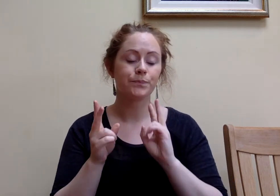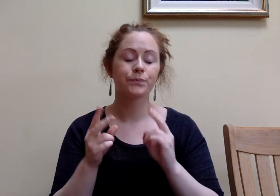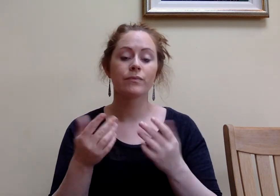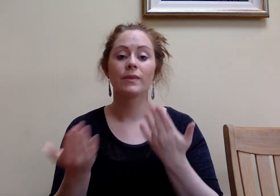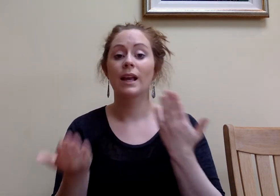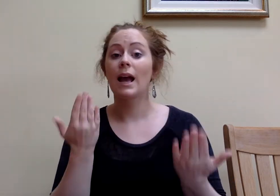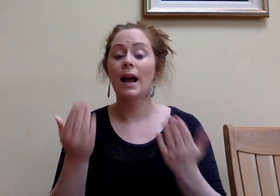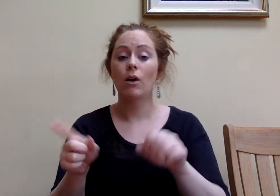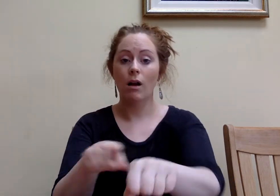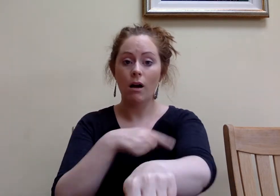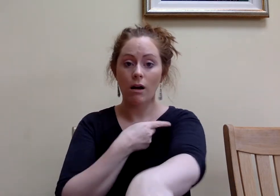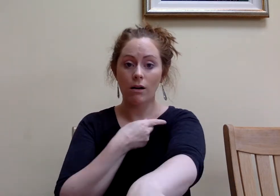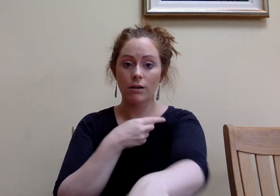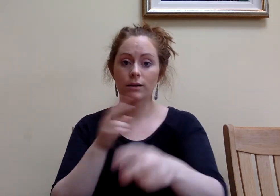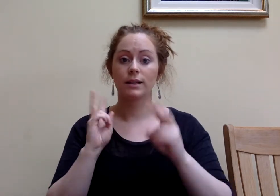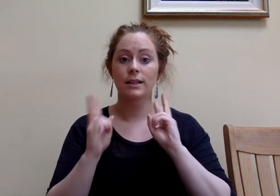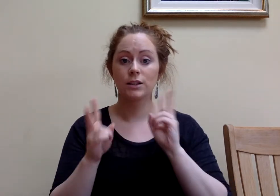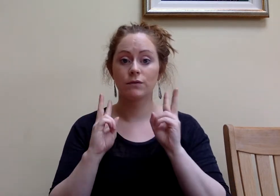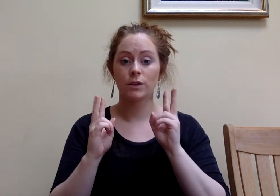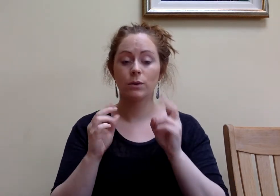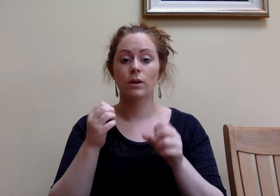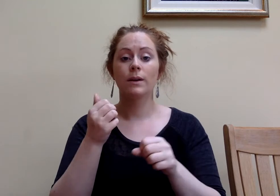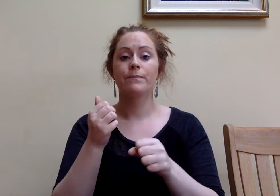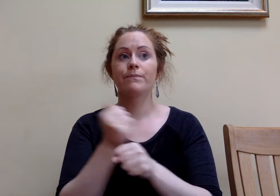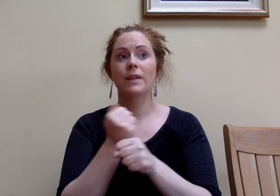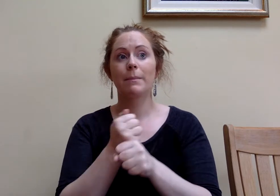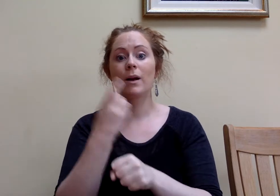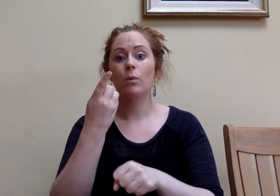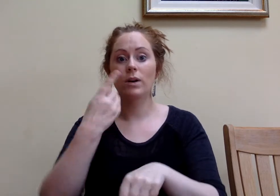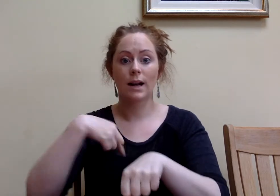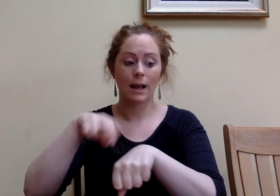How long is the interview? Around one hour long.